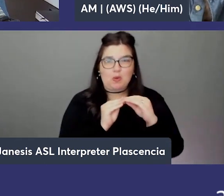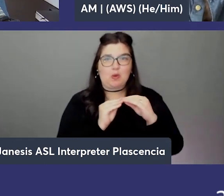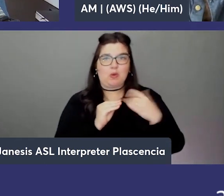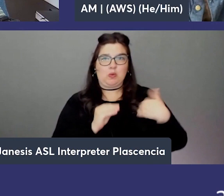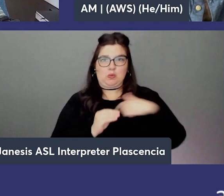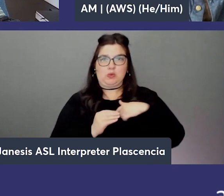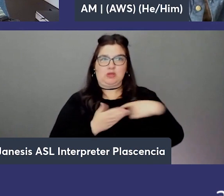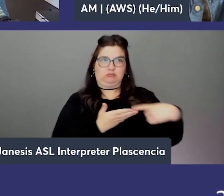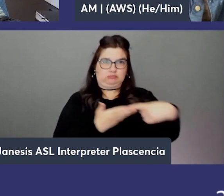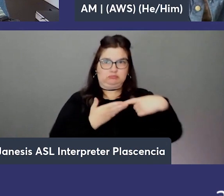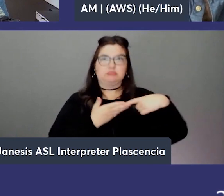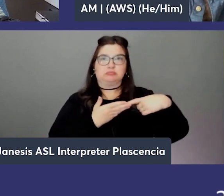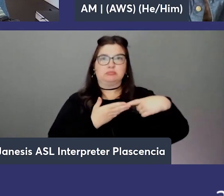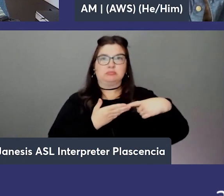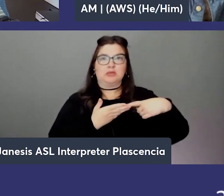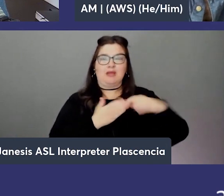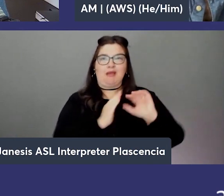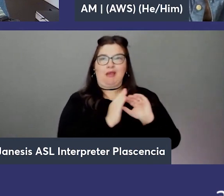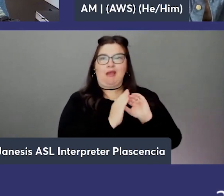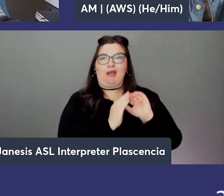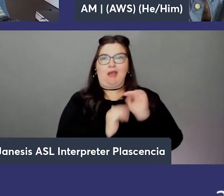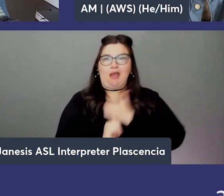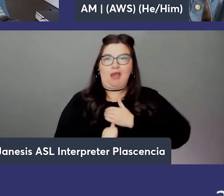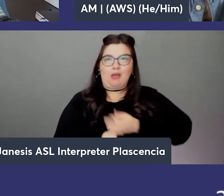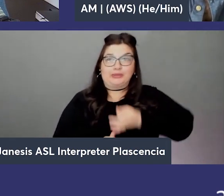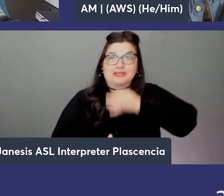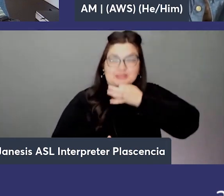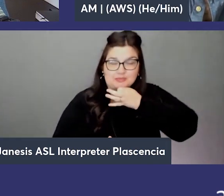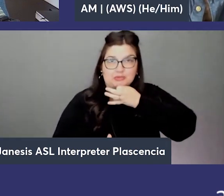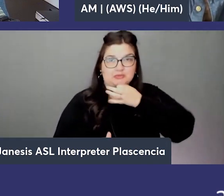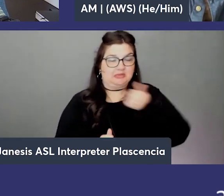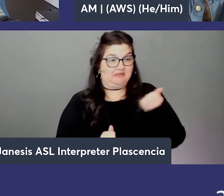and that was our expertise up until a couple of days ago.